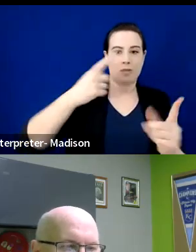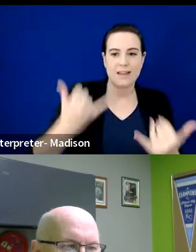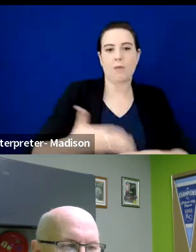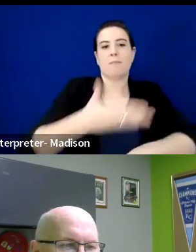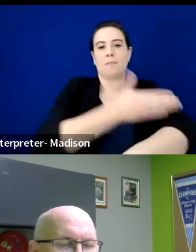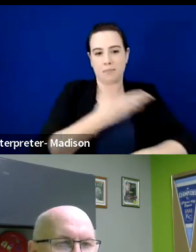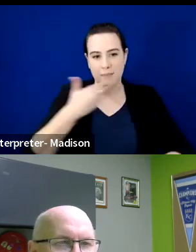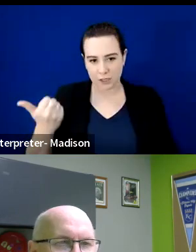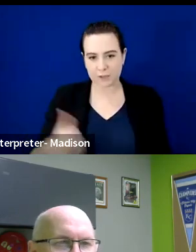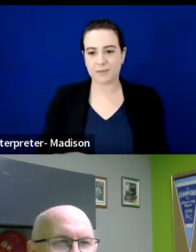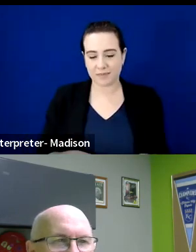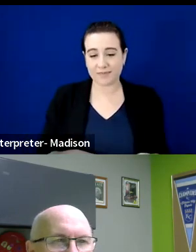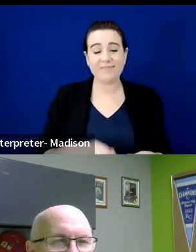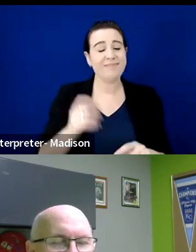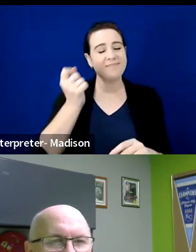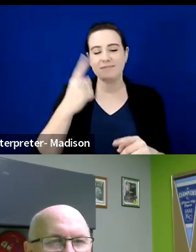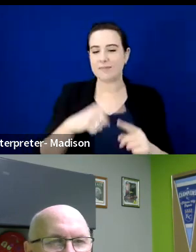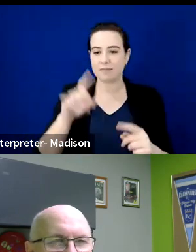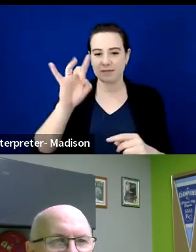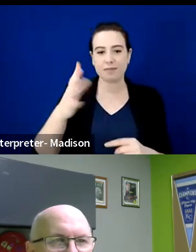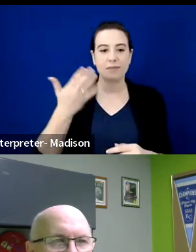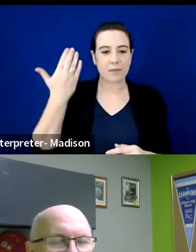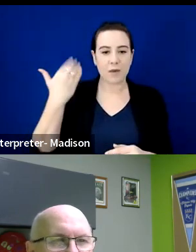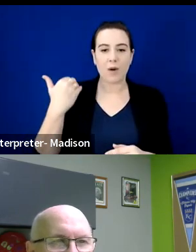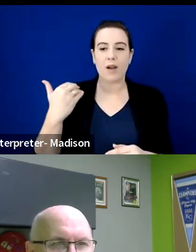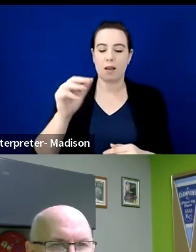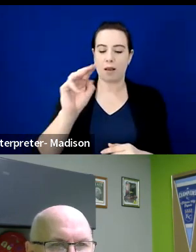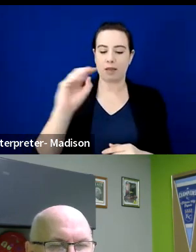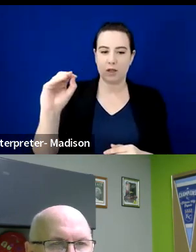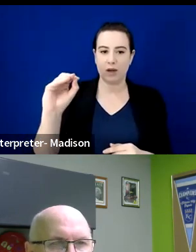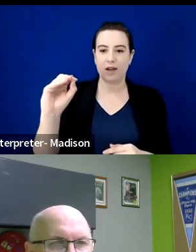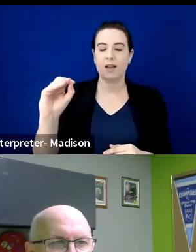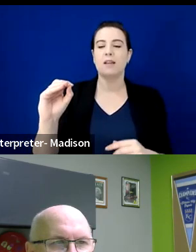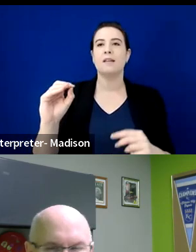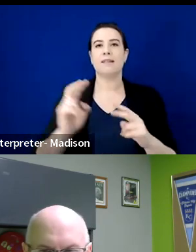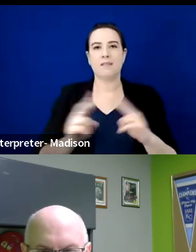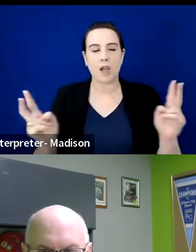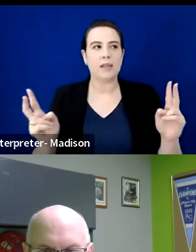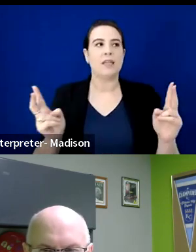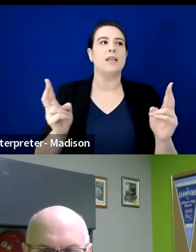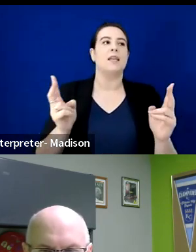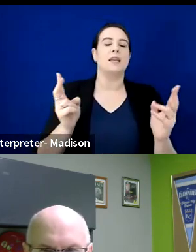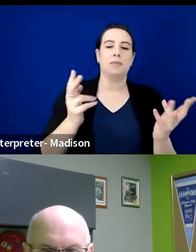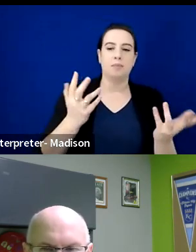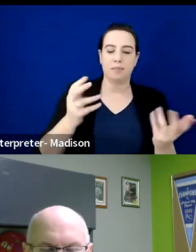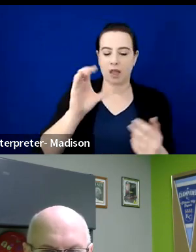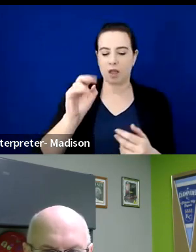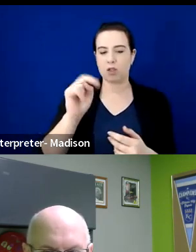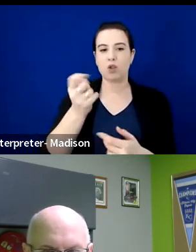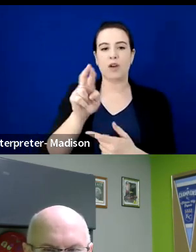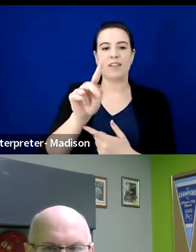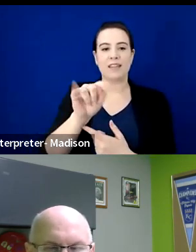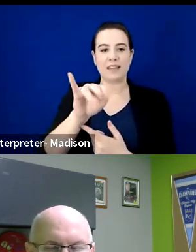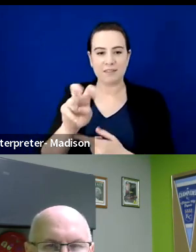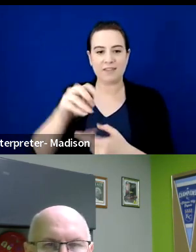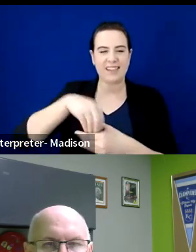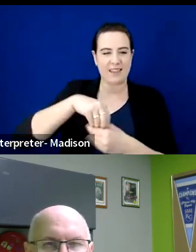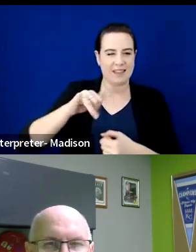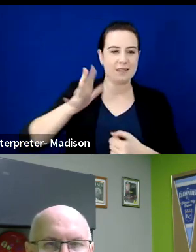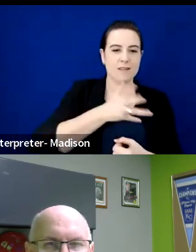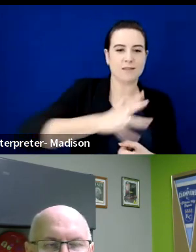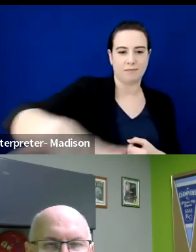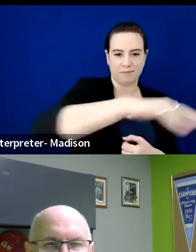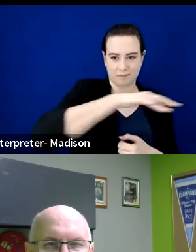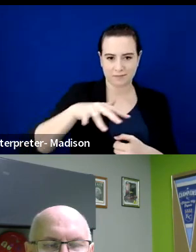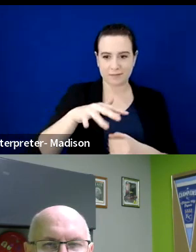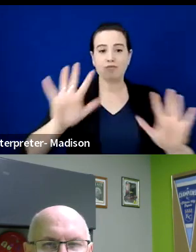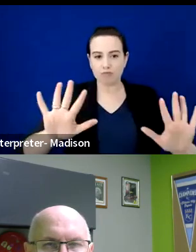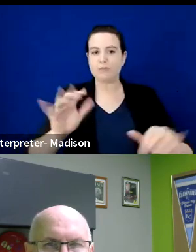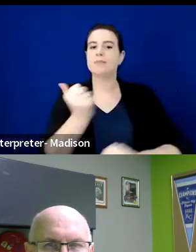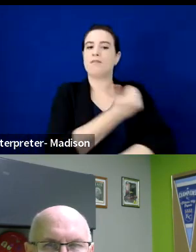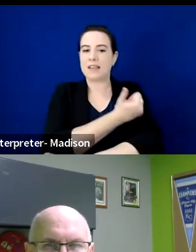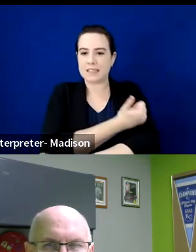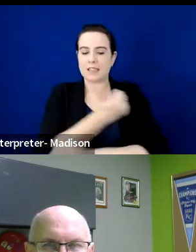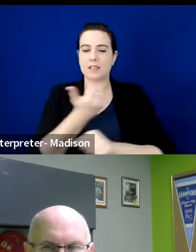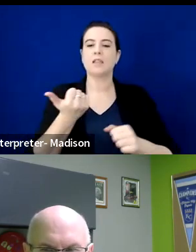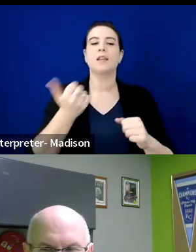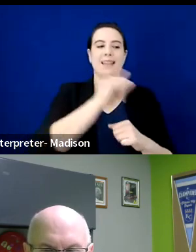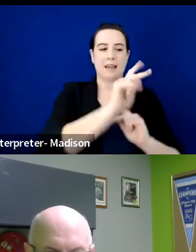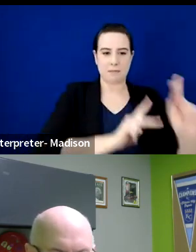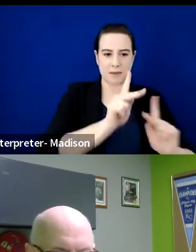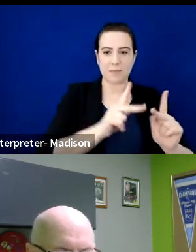I think, really, that the pandemic drove that.